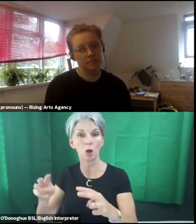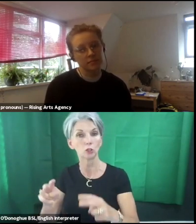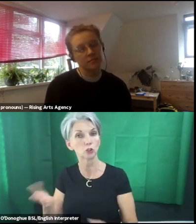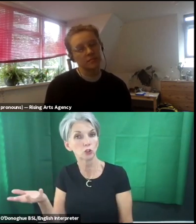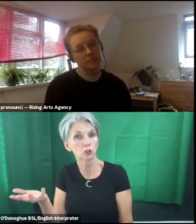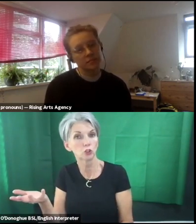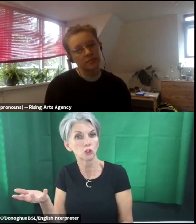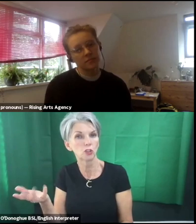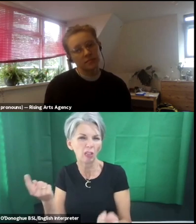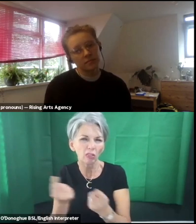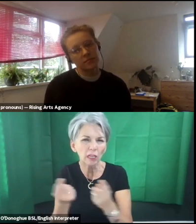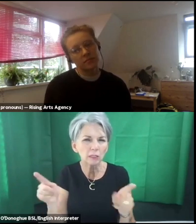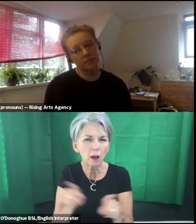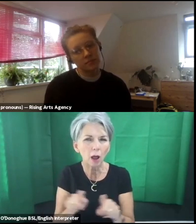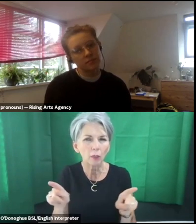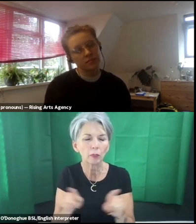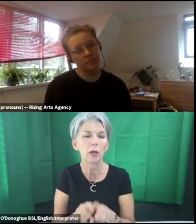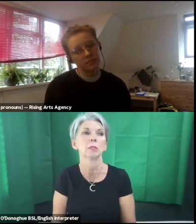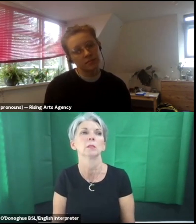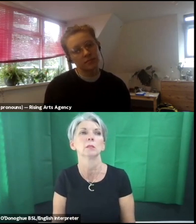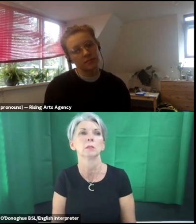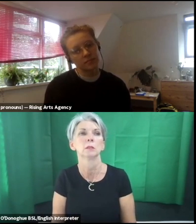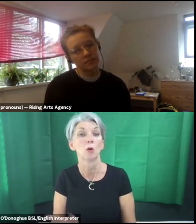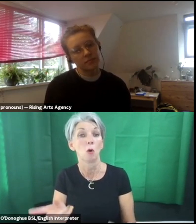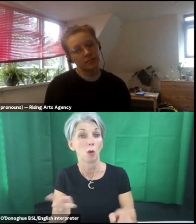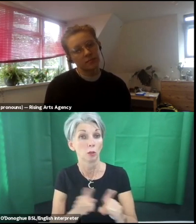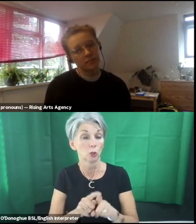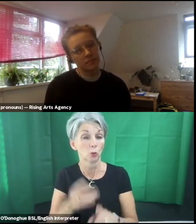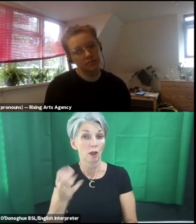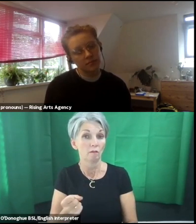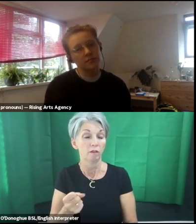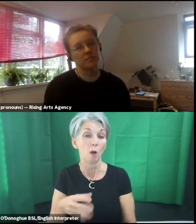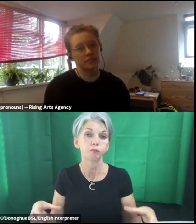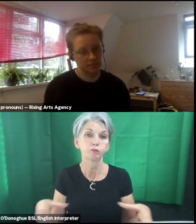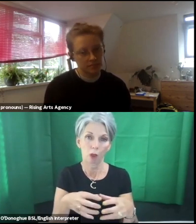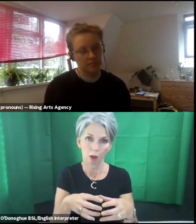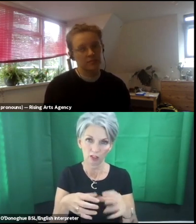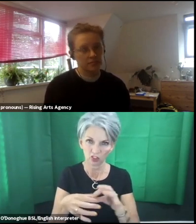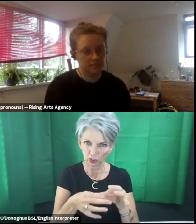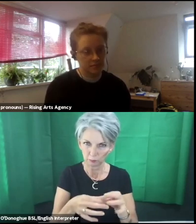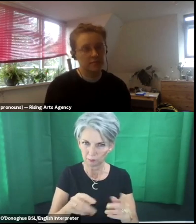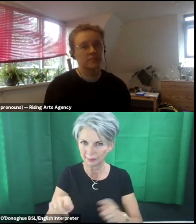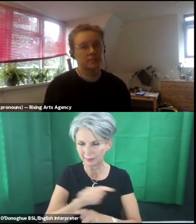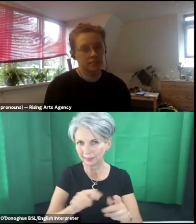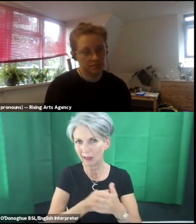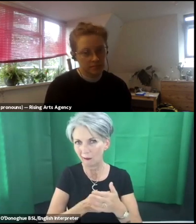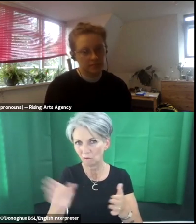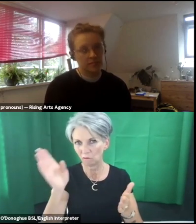And then we also have branch meetings every single month and our branch